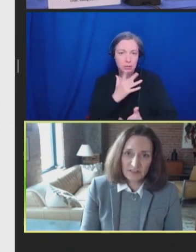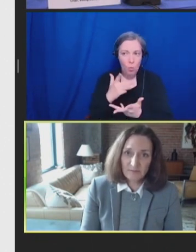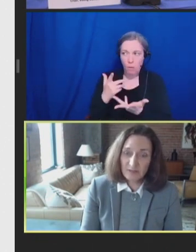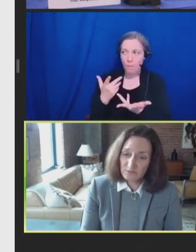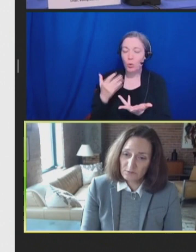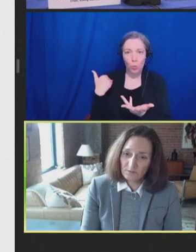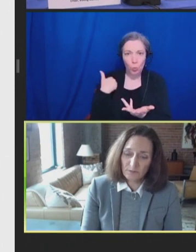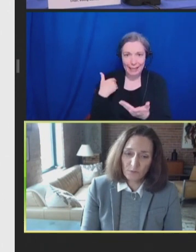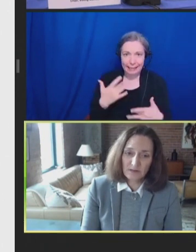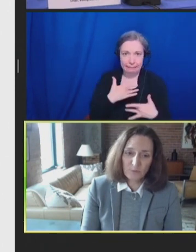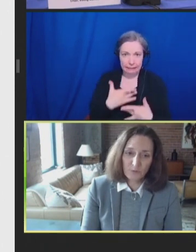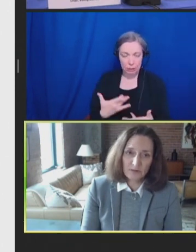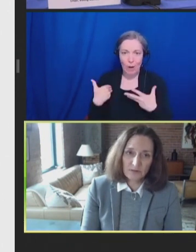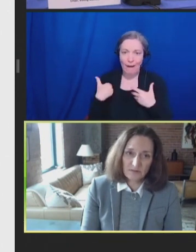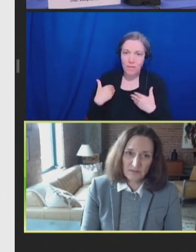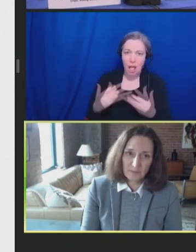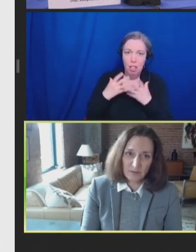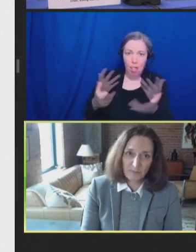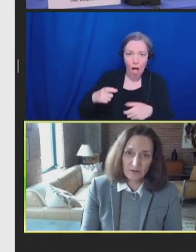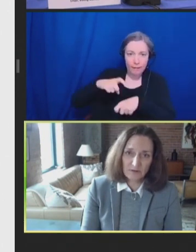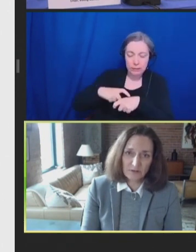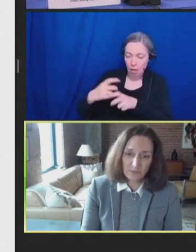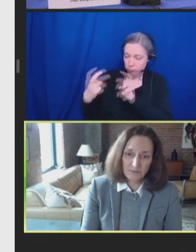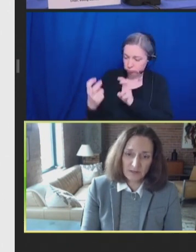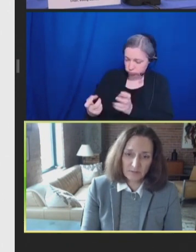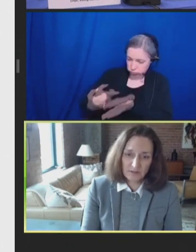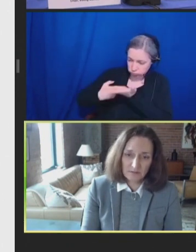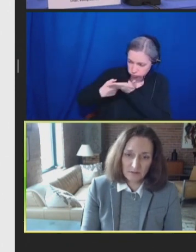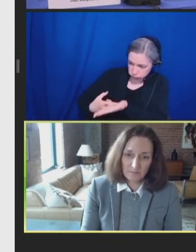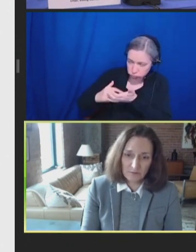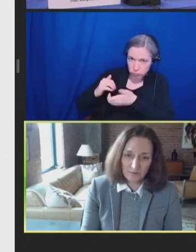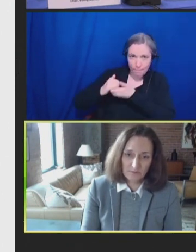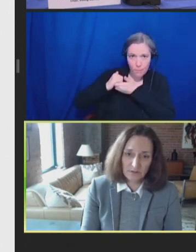deal of time that's quite important in developing a partnership with families